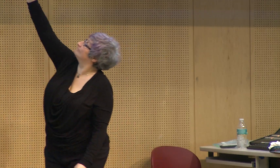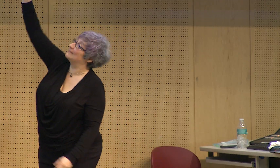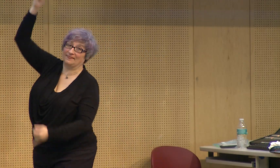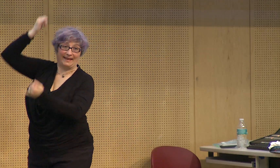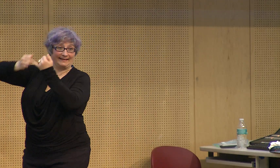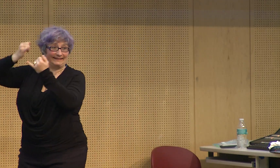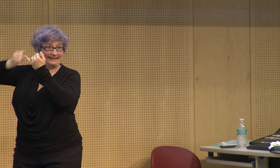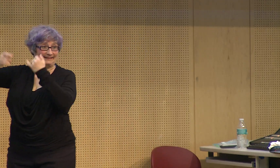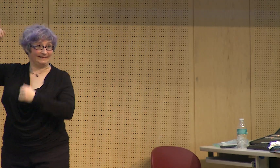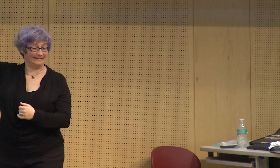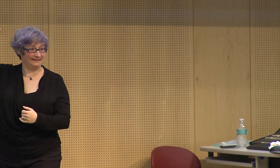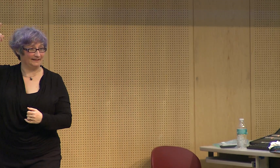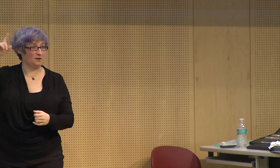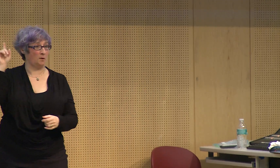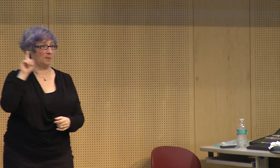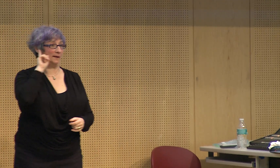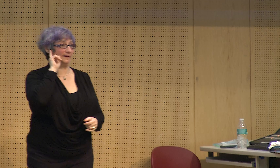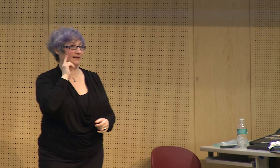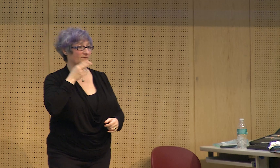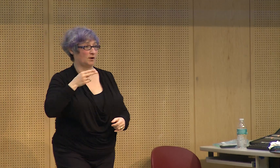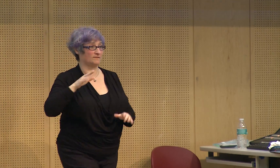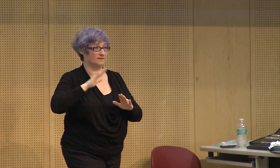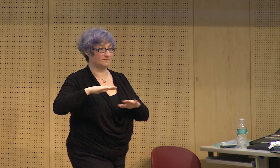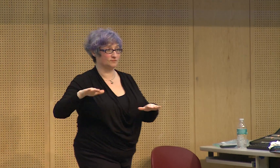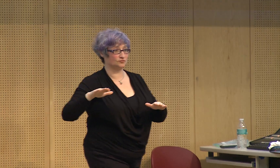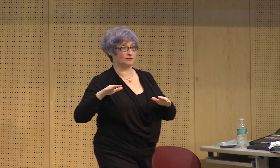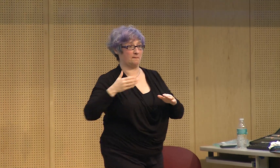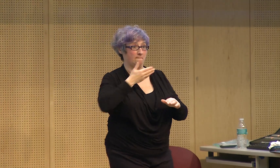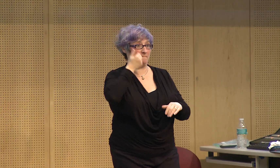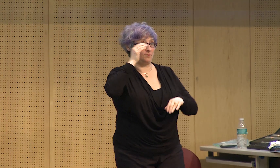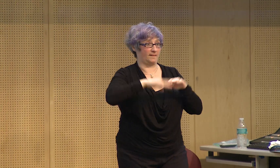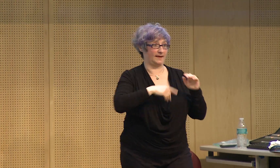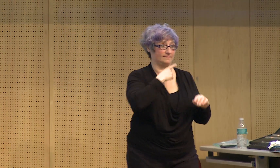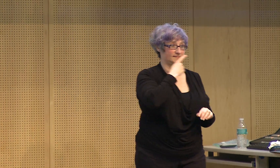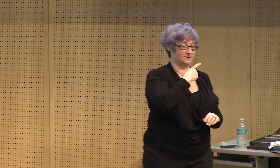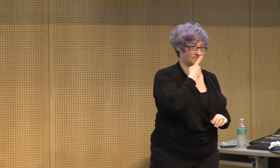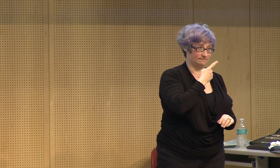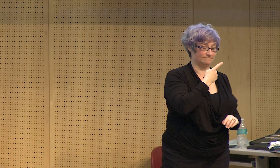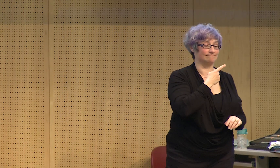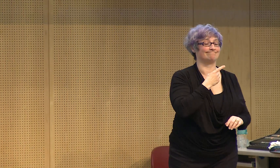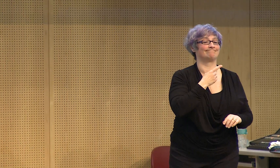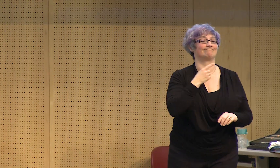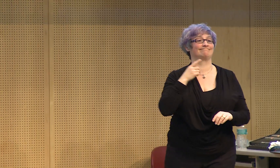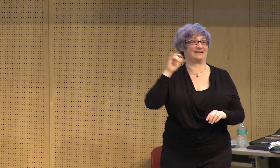outperform their Deaf counterparts. The last study, which does not show that gap,